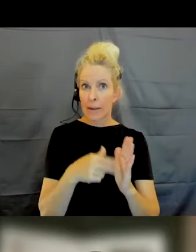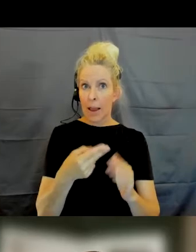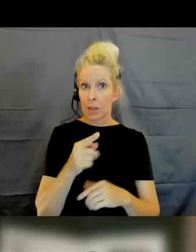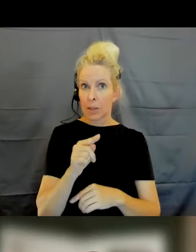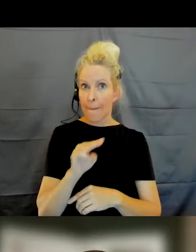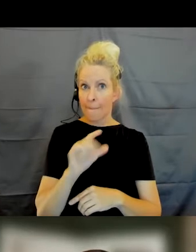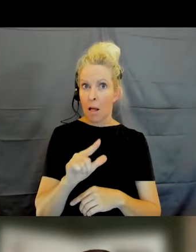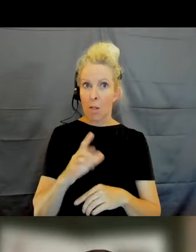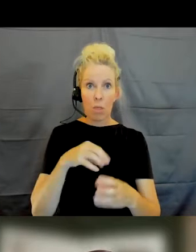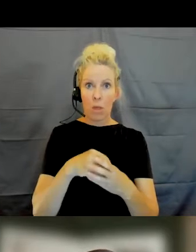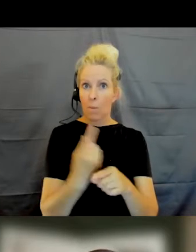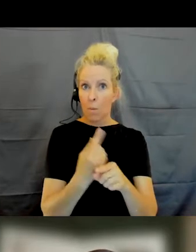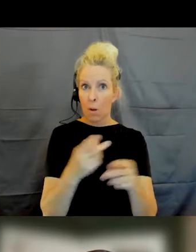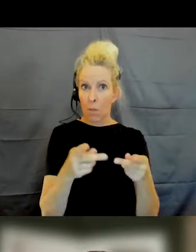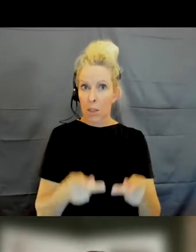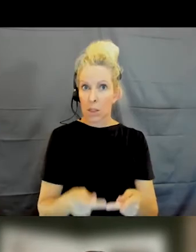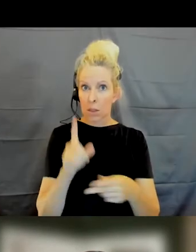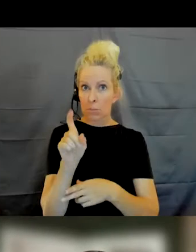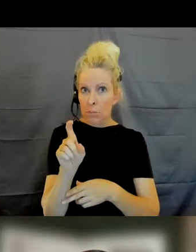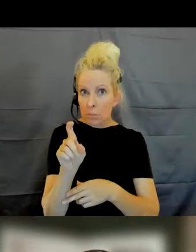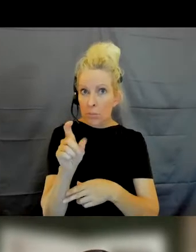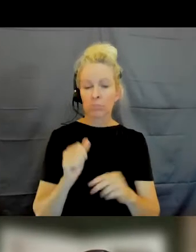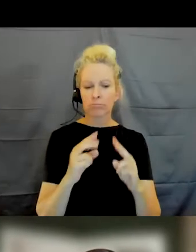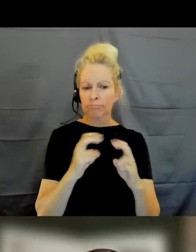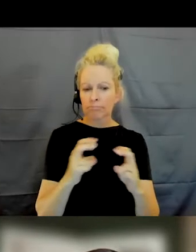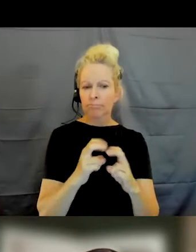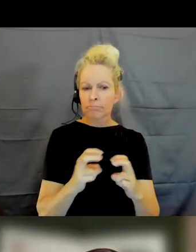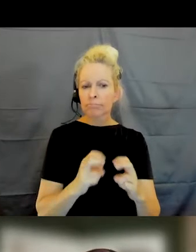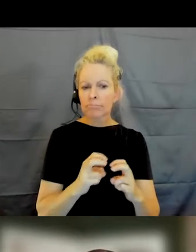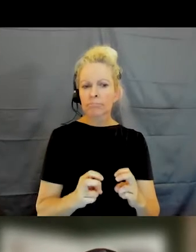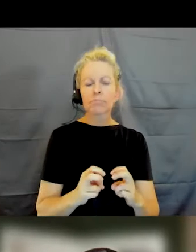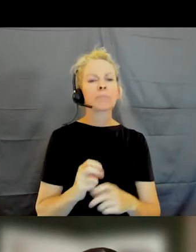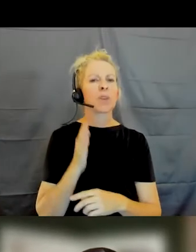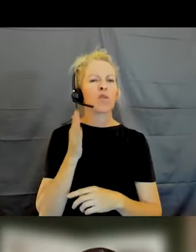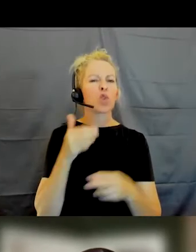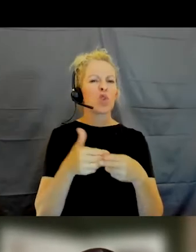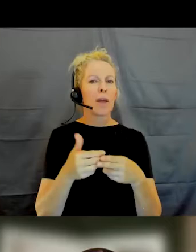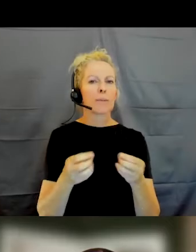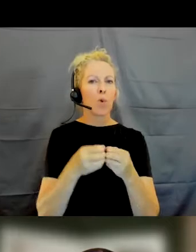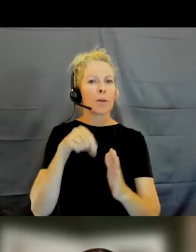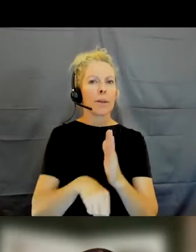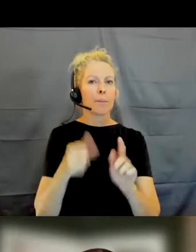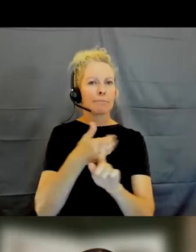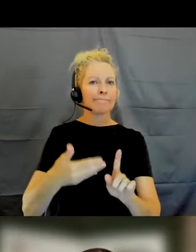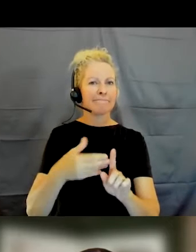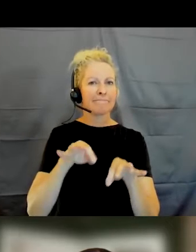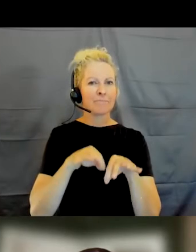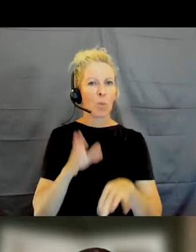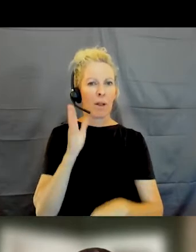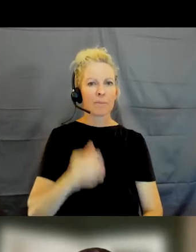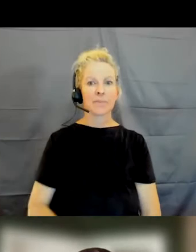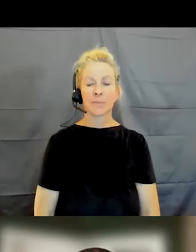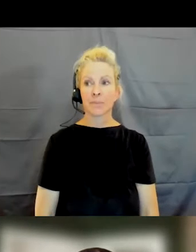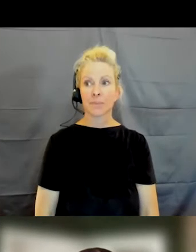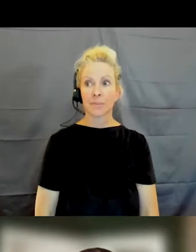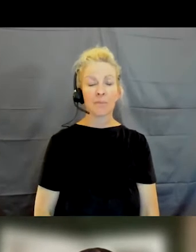of these specifically in future slides if we get to them here I need to hide this panel very quick.